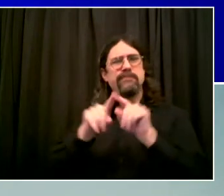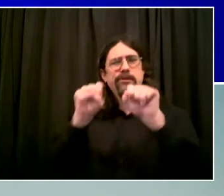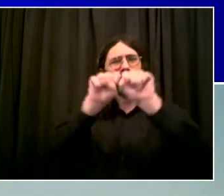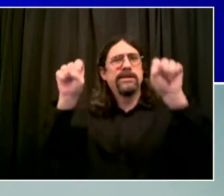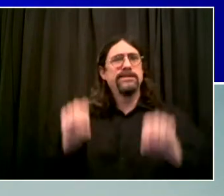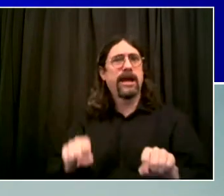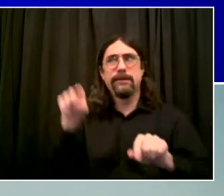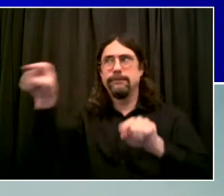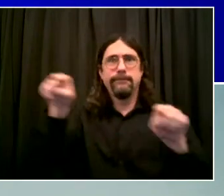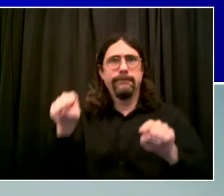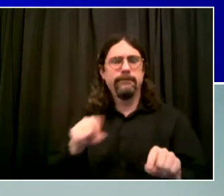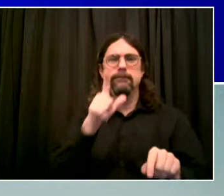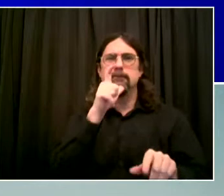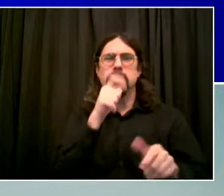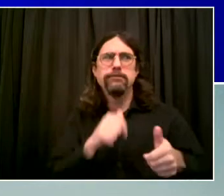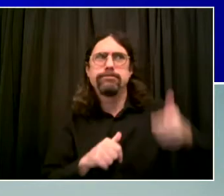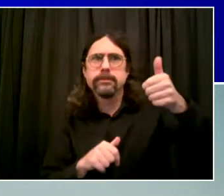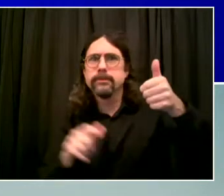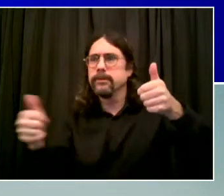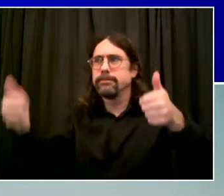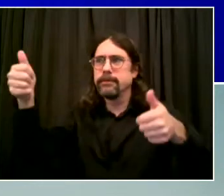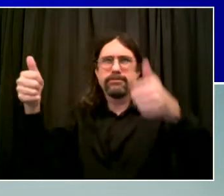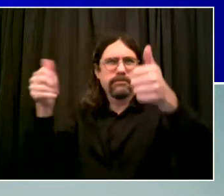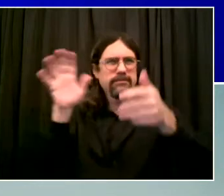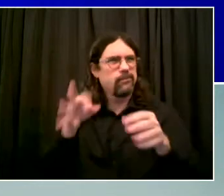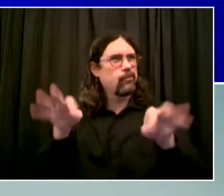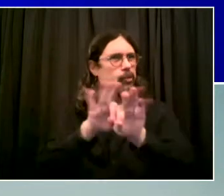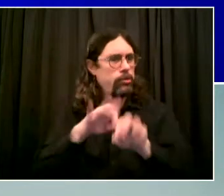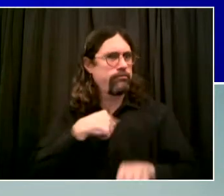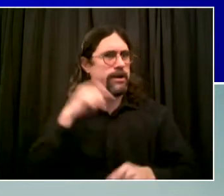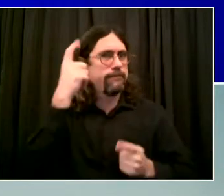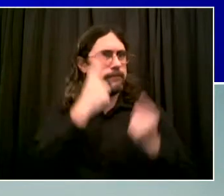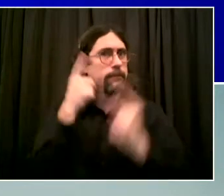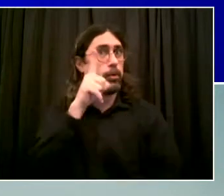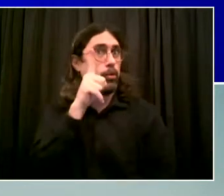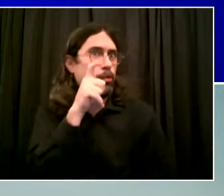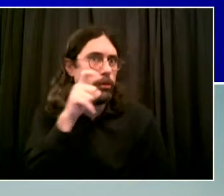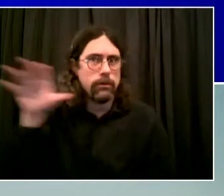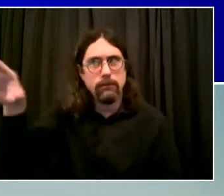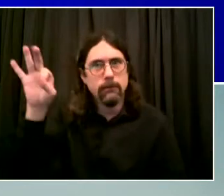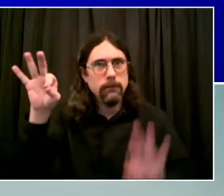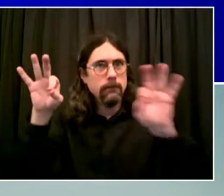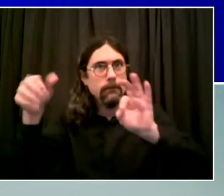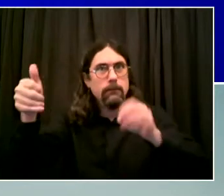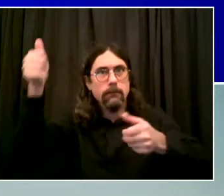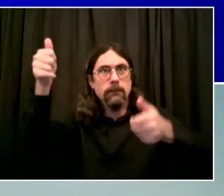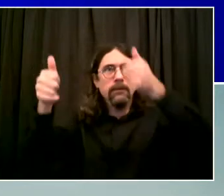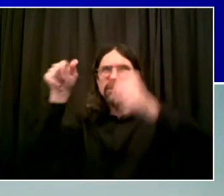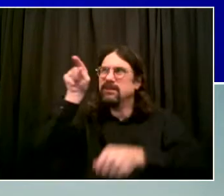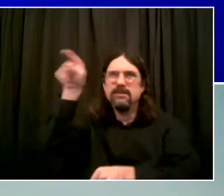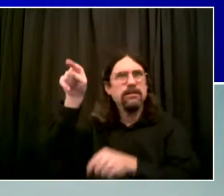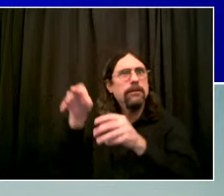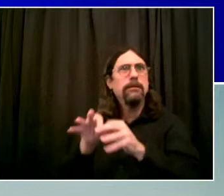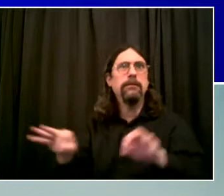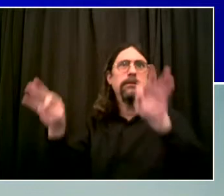PRECINCT COMMANDER IS AN ABSOLUTELY PIVOTAL LEADER. THE PRECINCT COMMANDER SETS THEHET ONE, IT